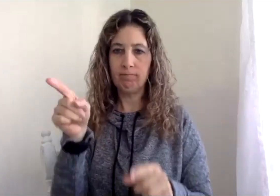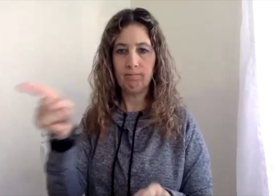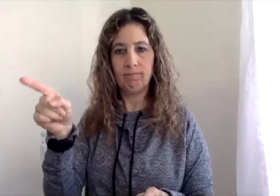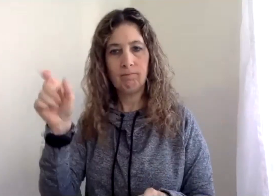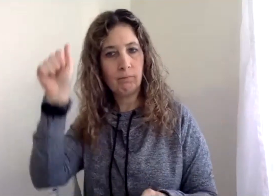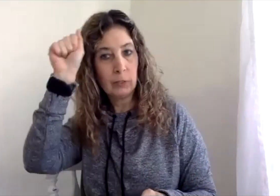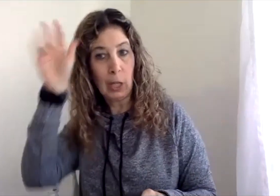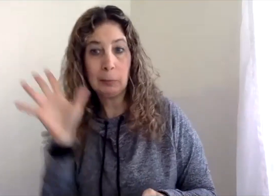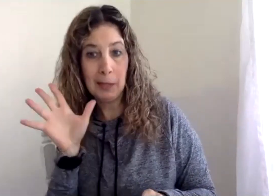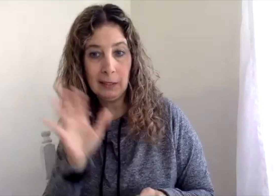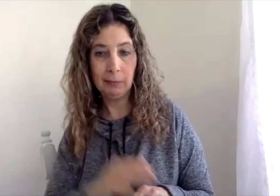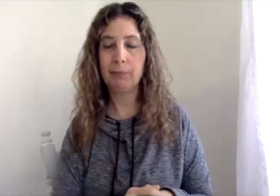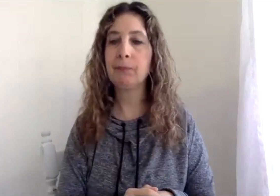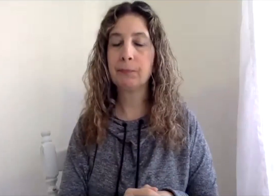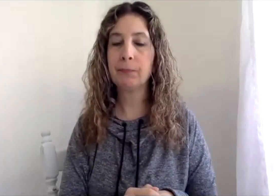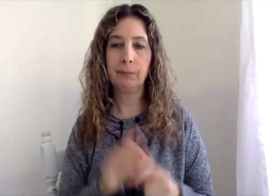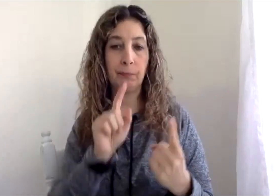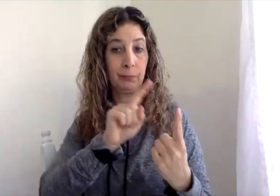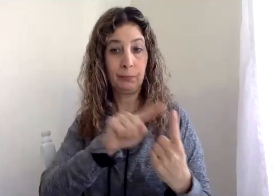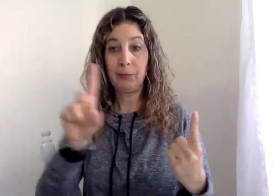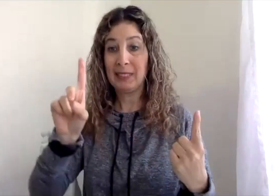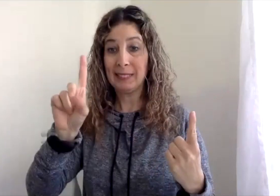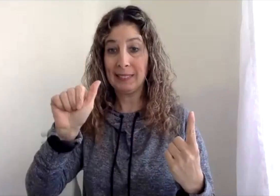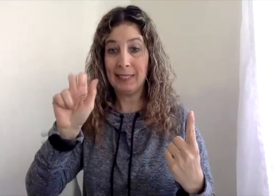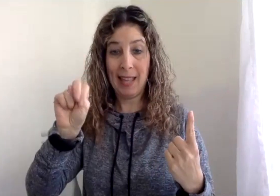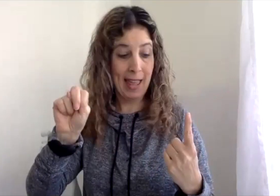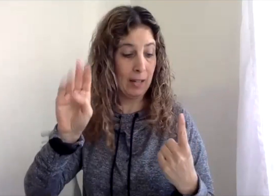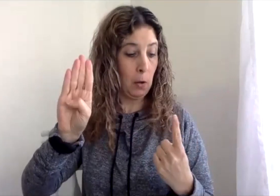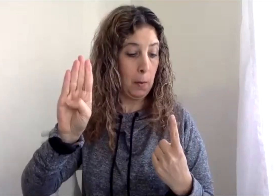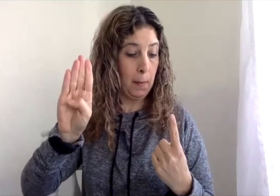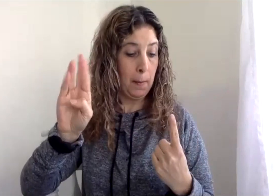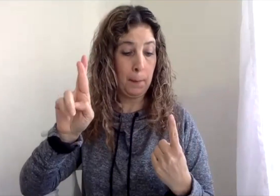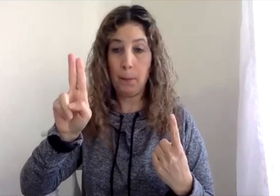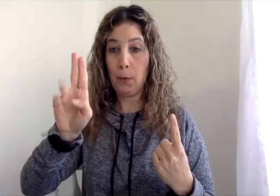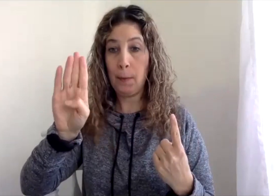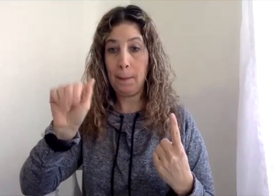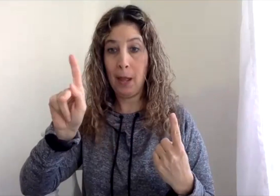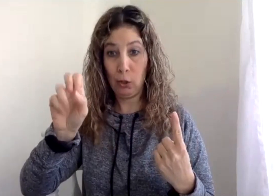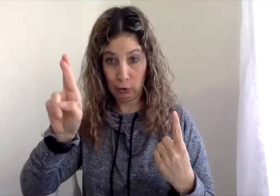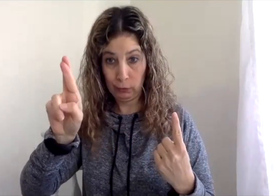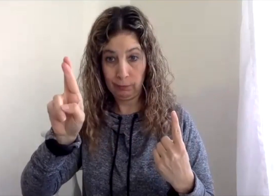I mentioned that there were two people who wanted to comment on Dr. Mason